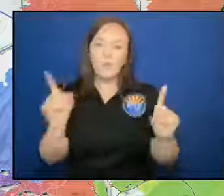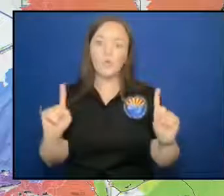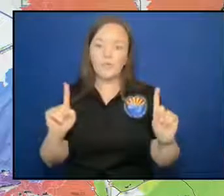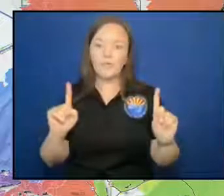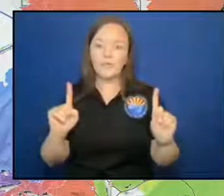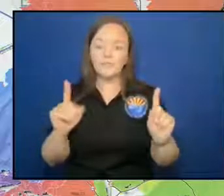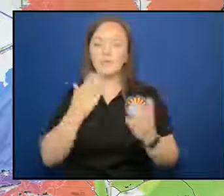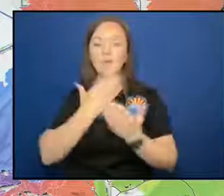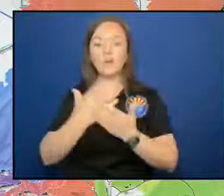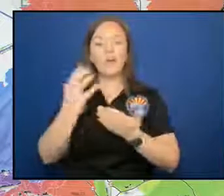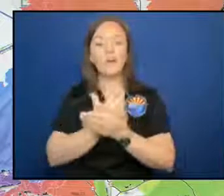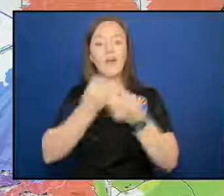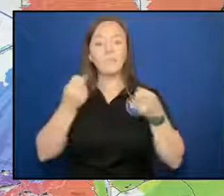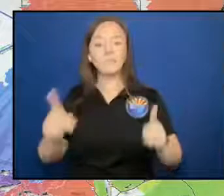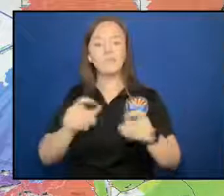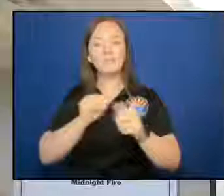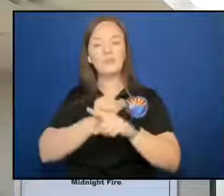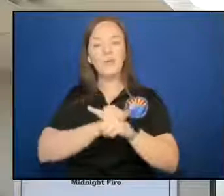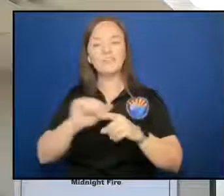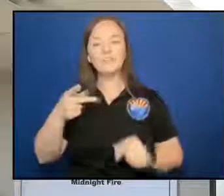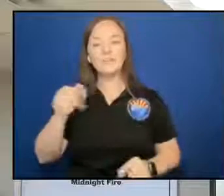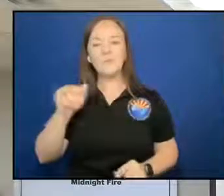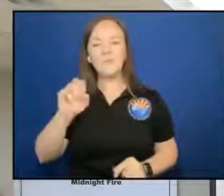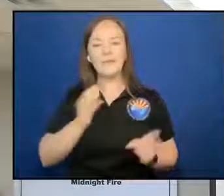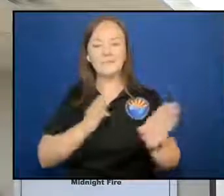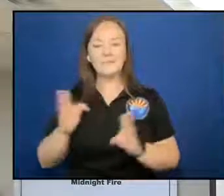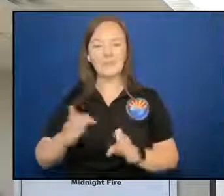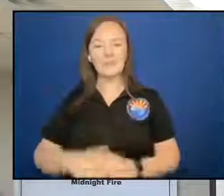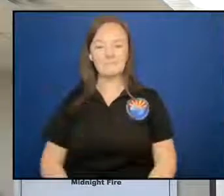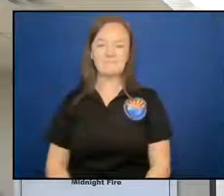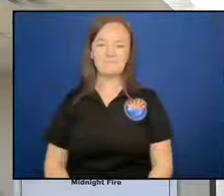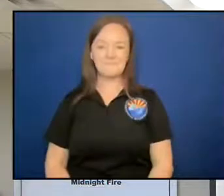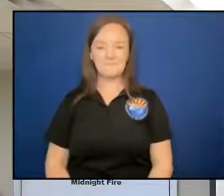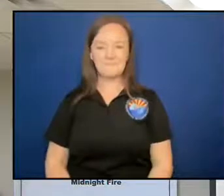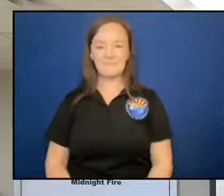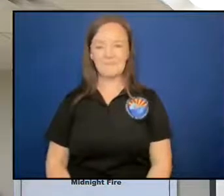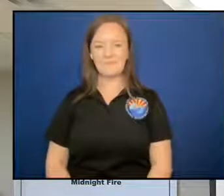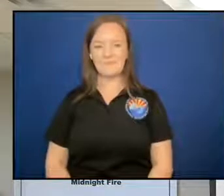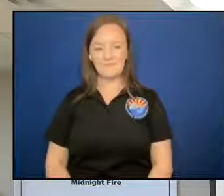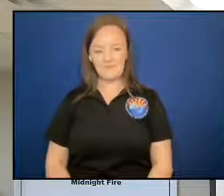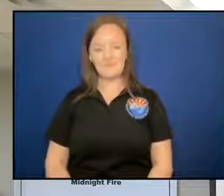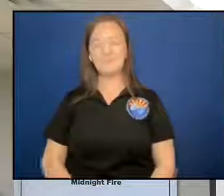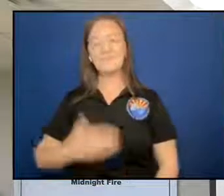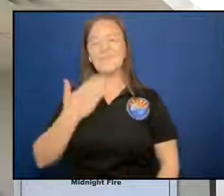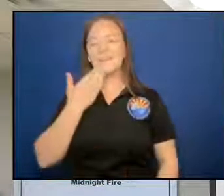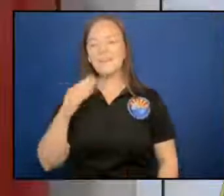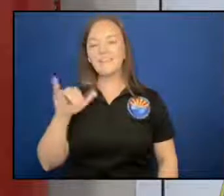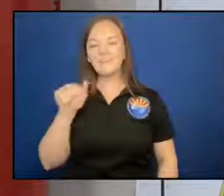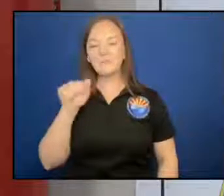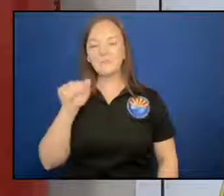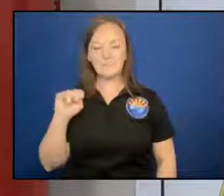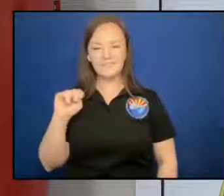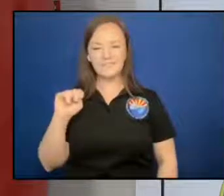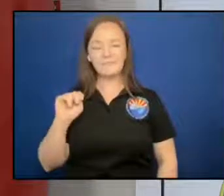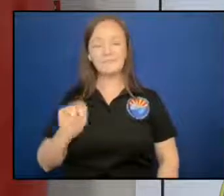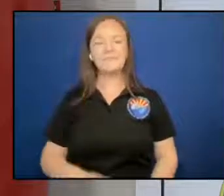MIGUEL WEBSITE, CO. CO. SAN MIGUEL, AND THERE IS A LOT OF INFORMATION THERE